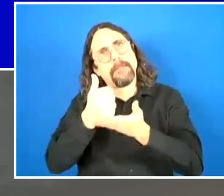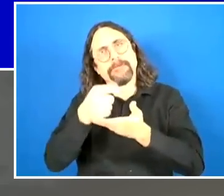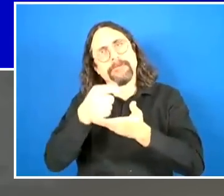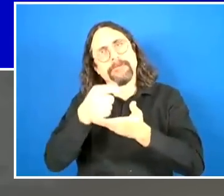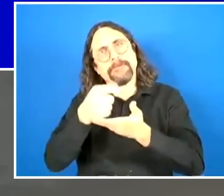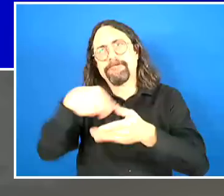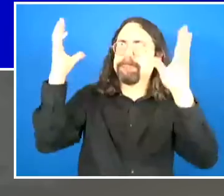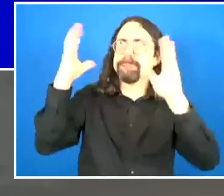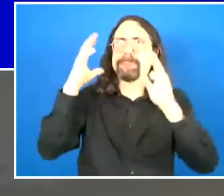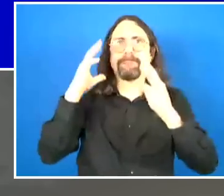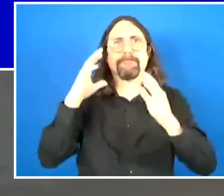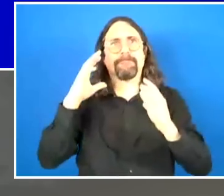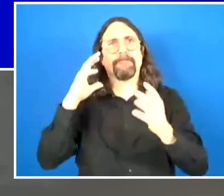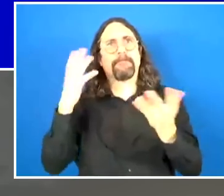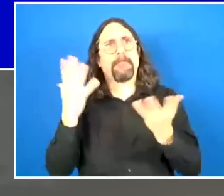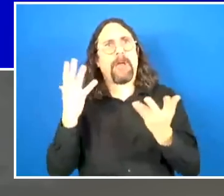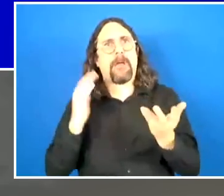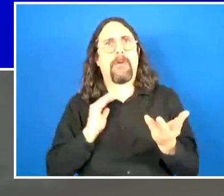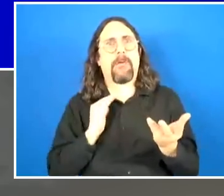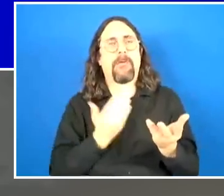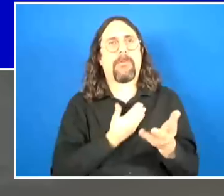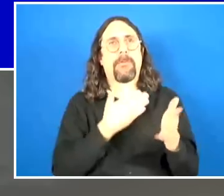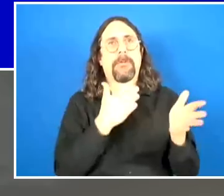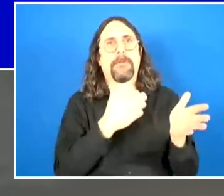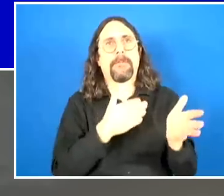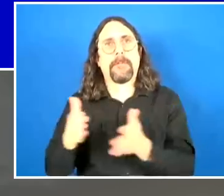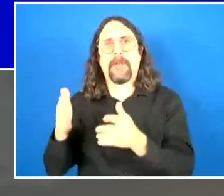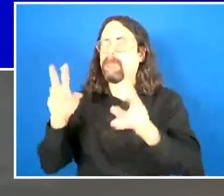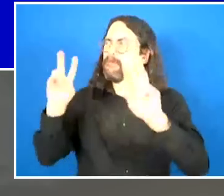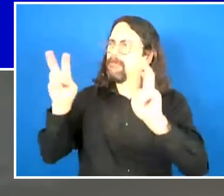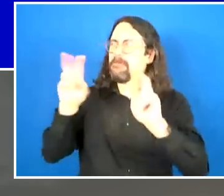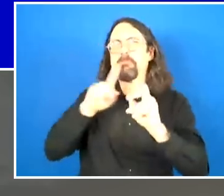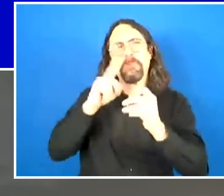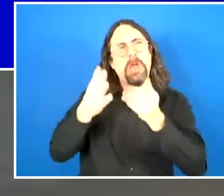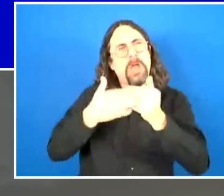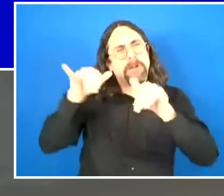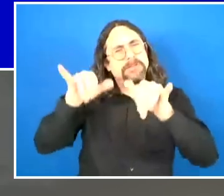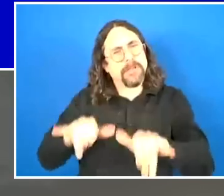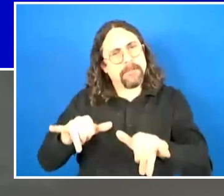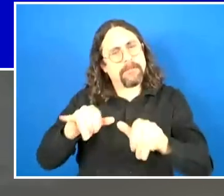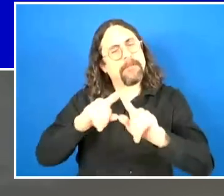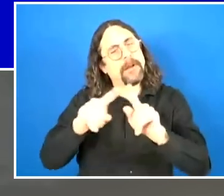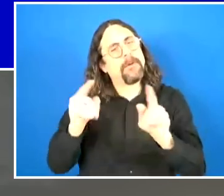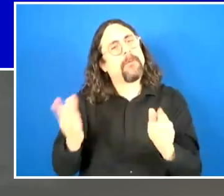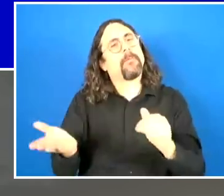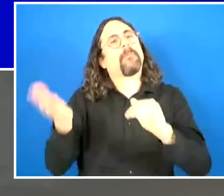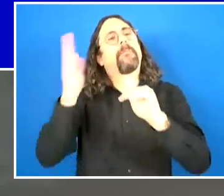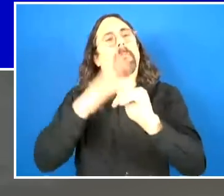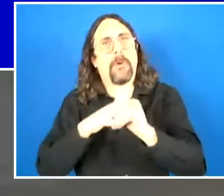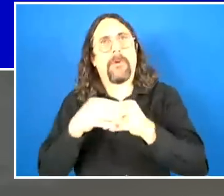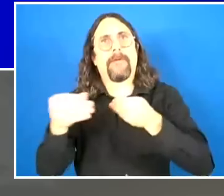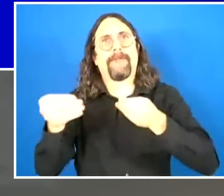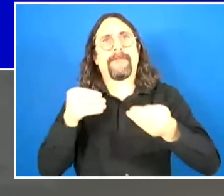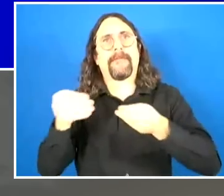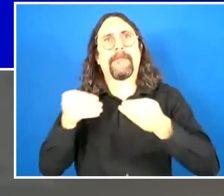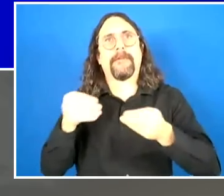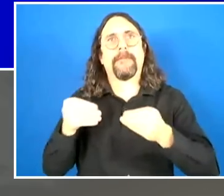SO THAT GIVES YOU A SENSE OF WHAT WE'RE TRYING TO ACHIEVE. WE'RE KEEPING A LOT OF STANDARDS IN PLACE BUT WE'RE ADDING FLEXIBILITY FOR